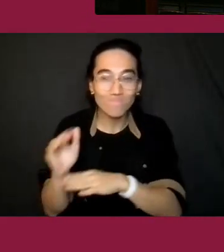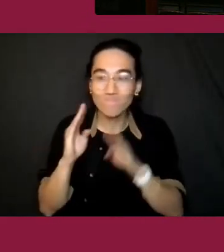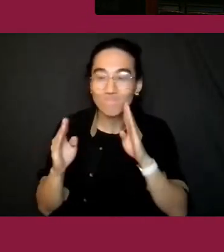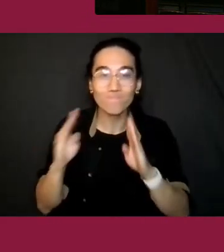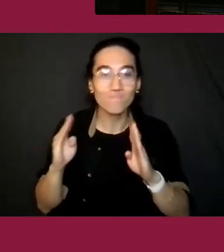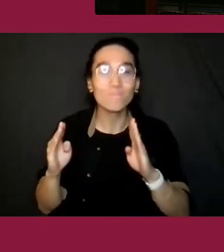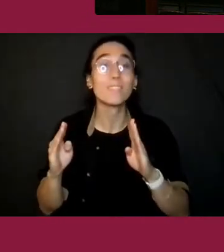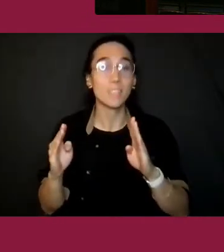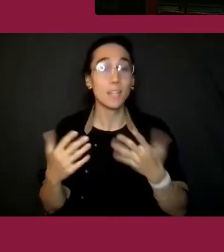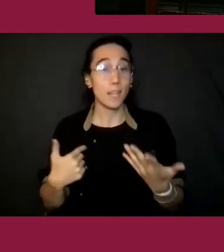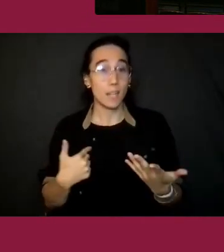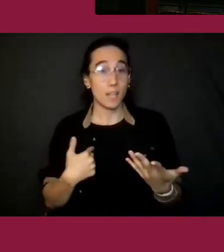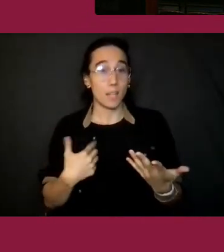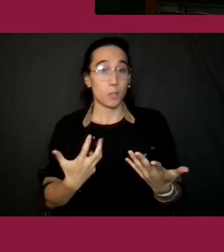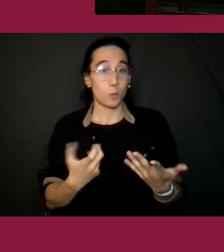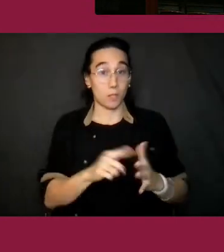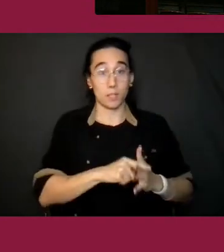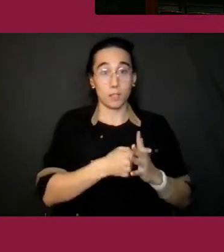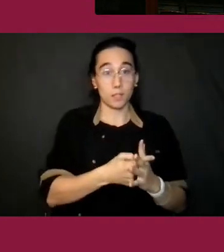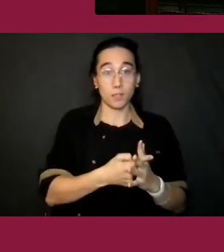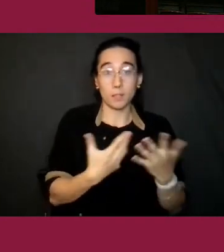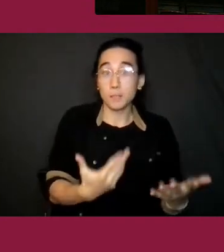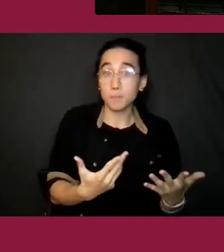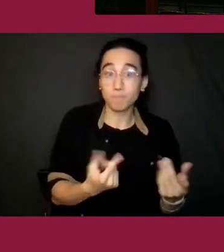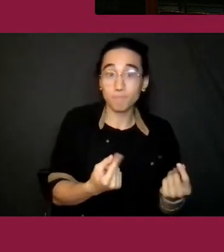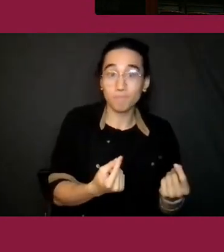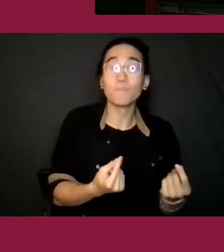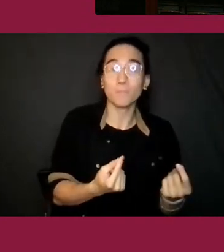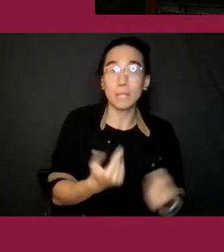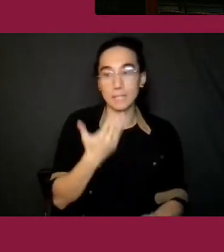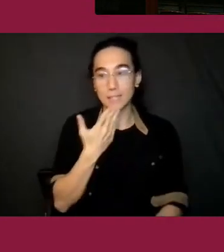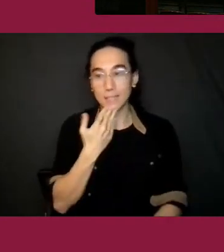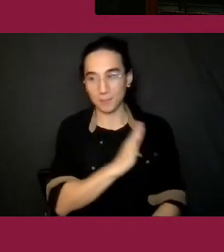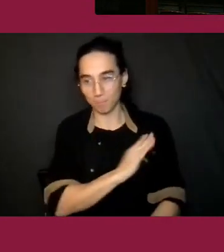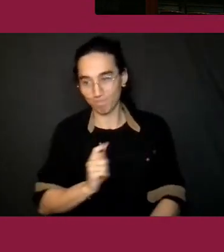First of all, I'd like to thank the board of the trustees for